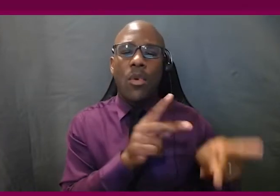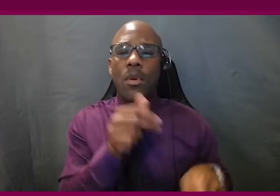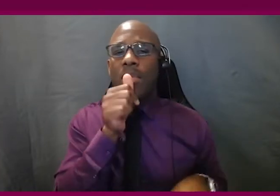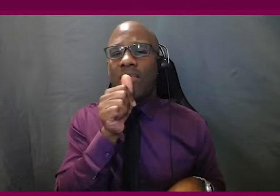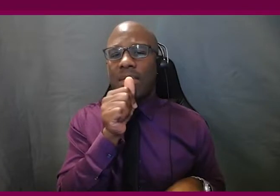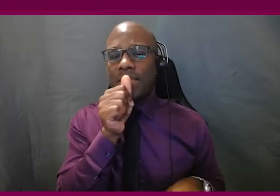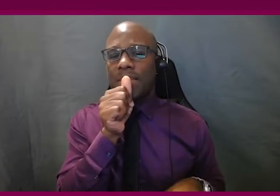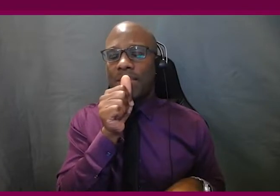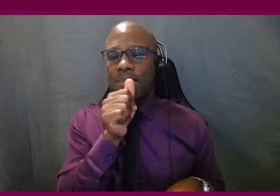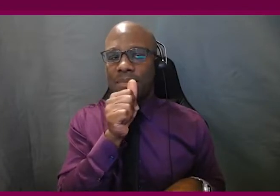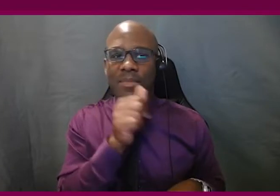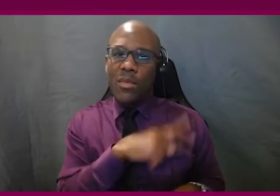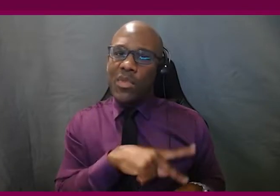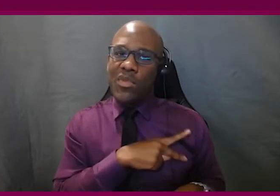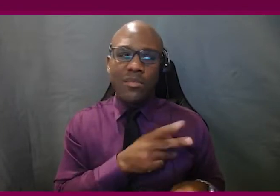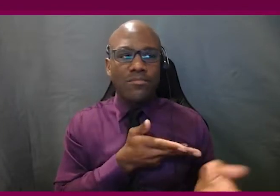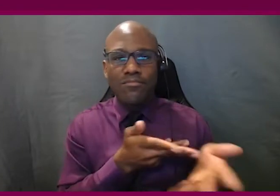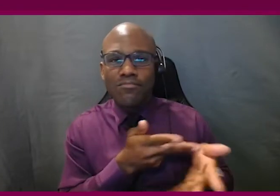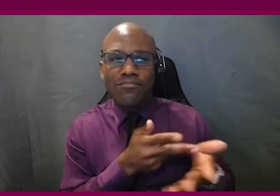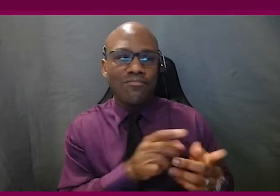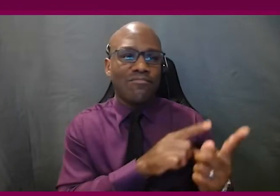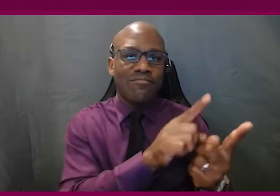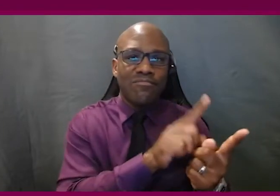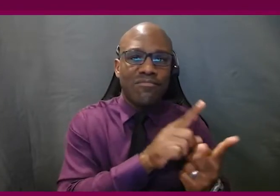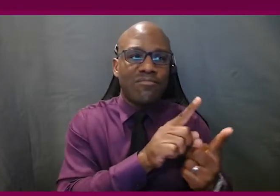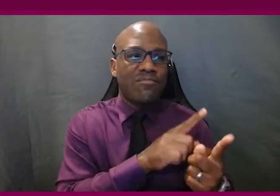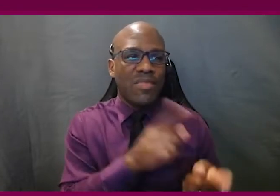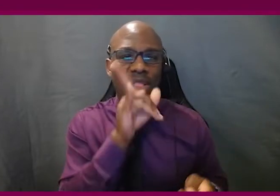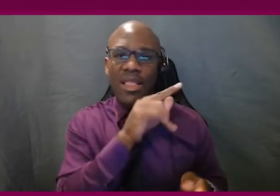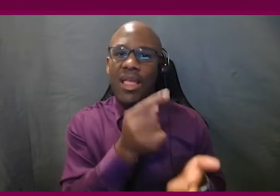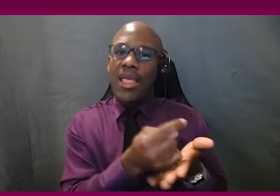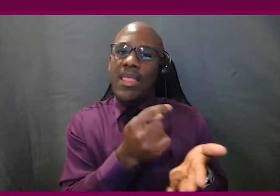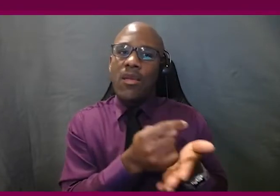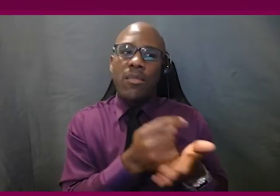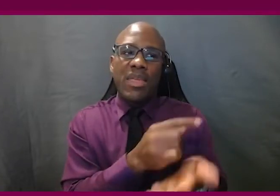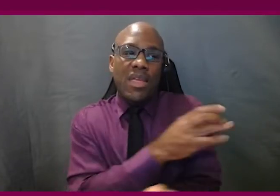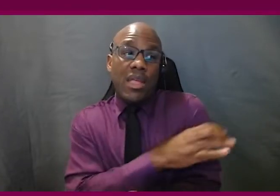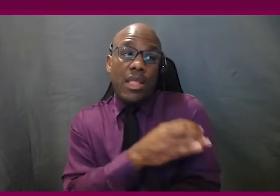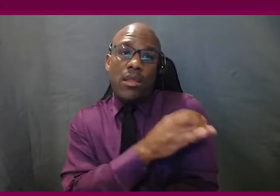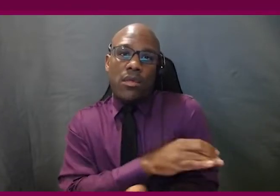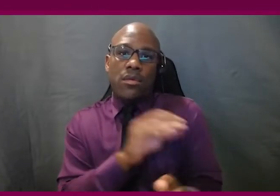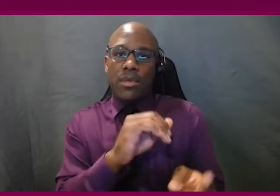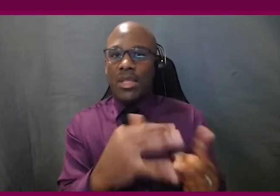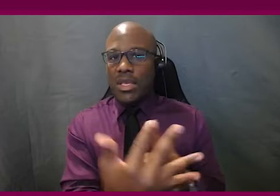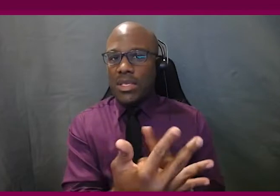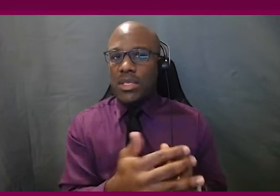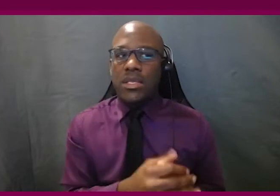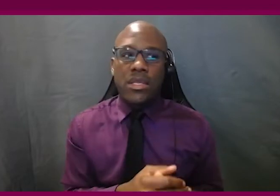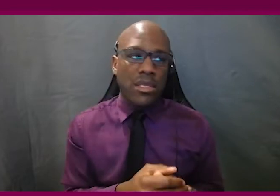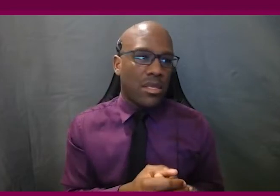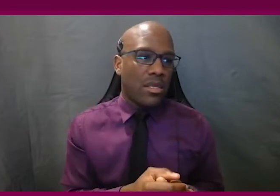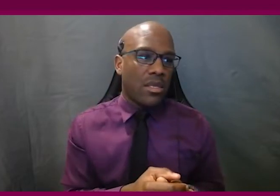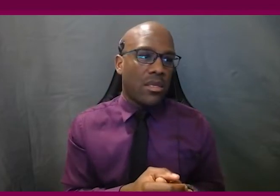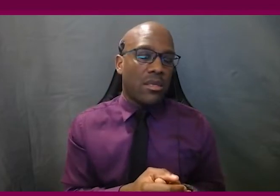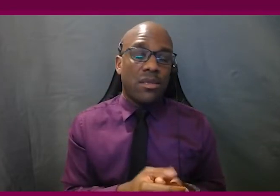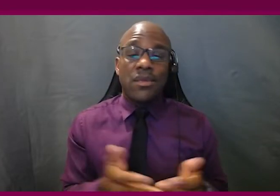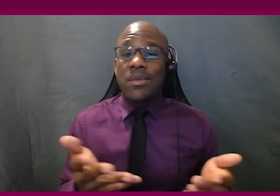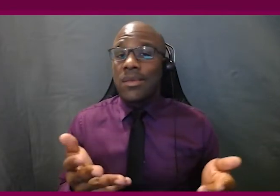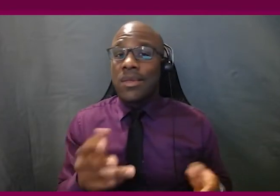individuals and see them in more of a therapeutic clinical context.